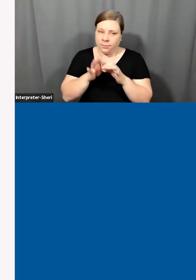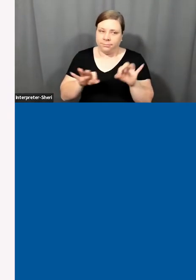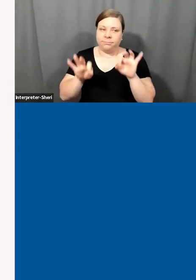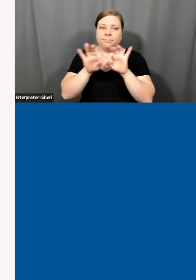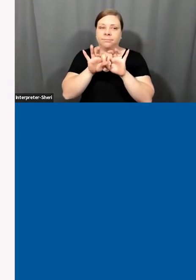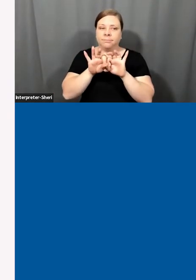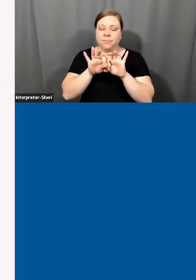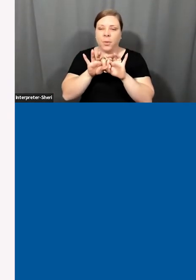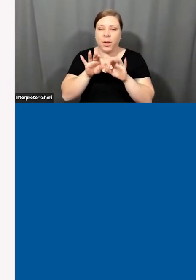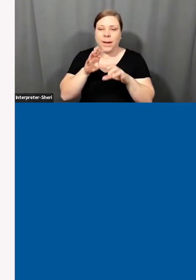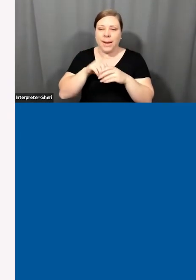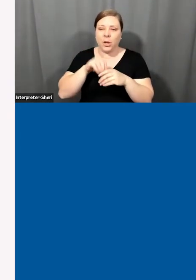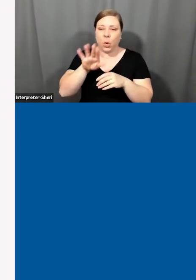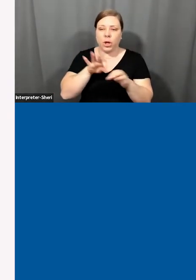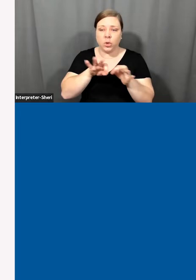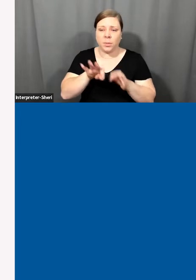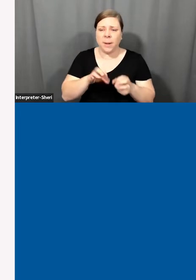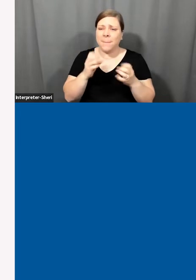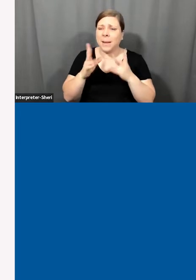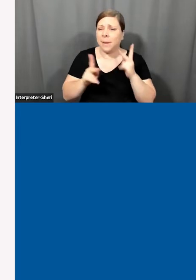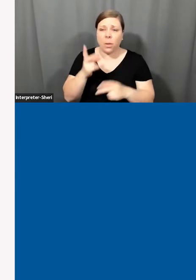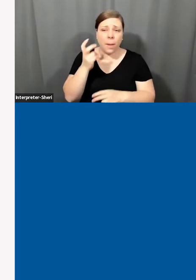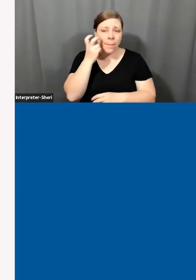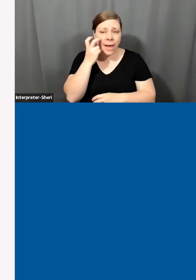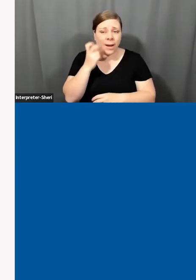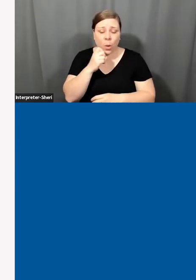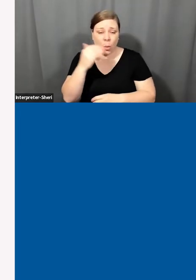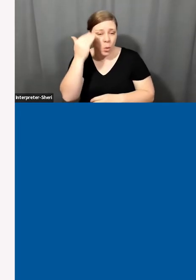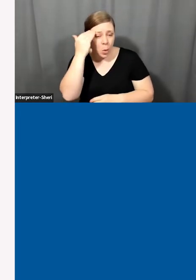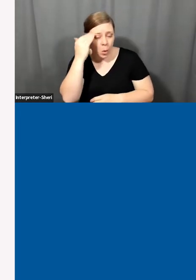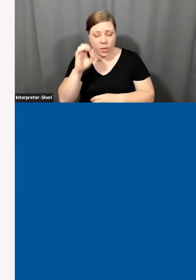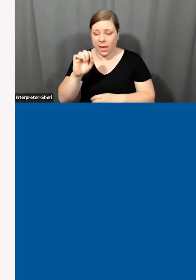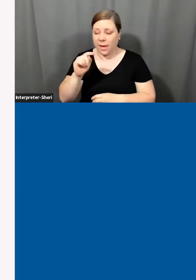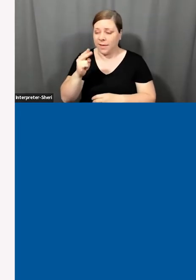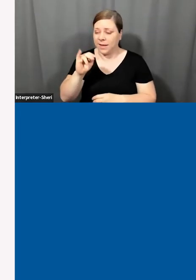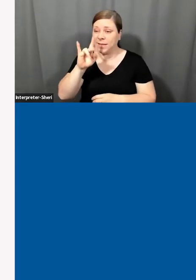because many blind users won't know the ethnicity of a person. With the racism in our society,